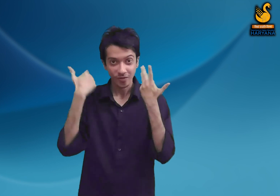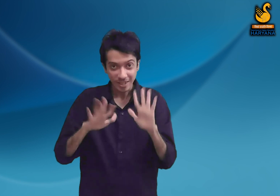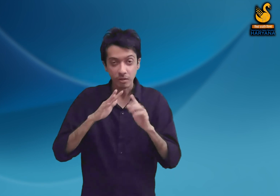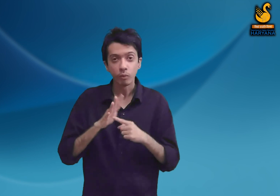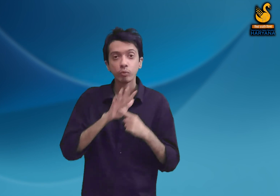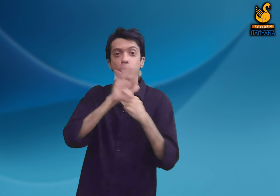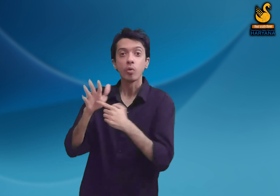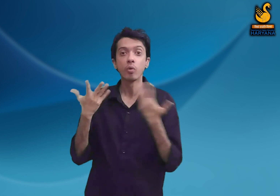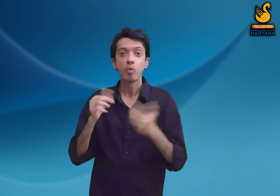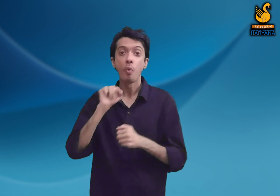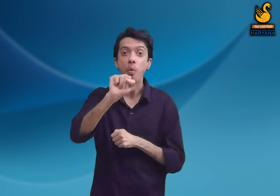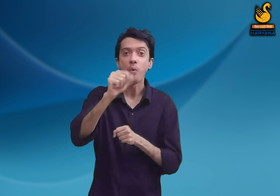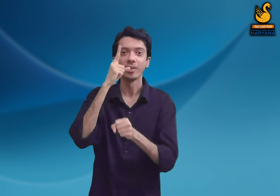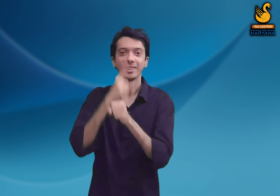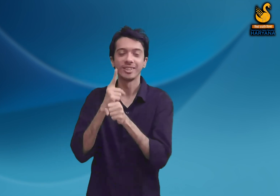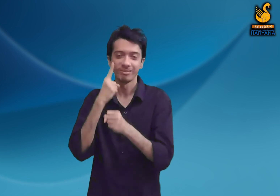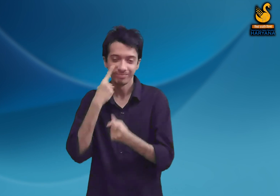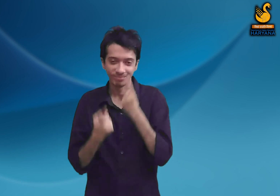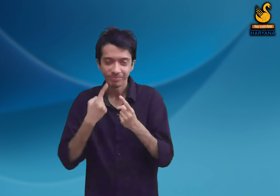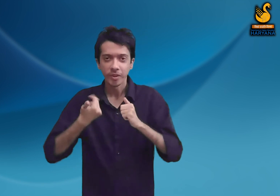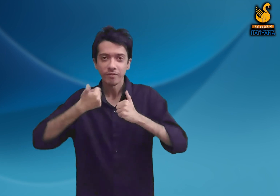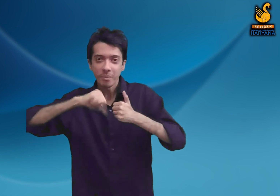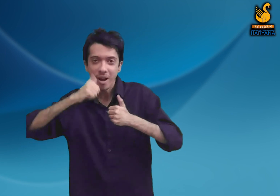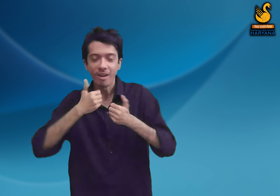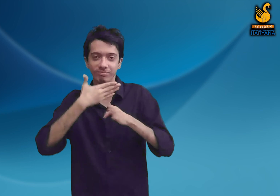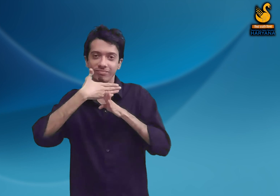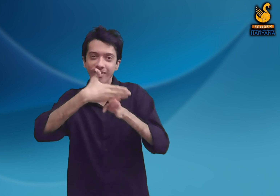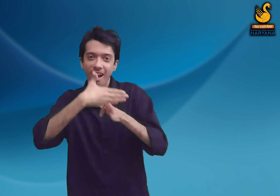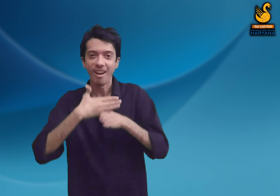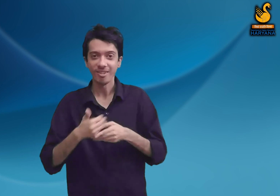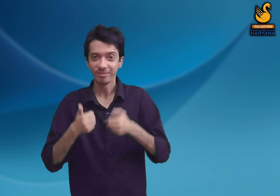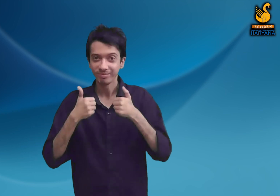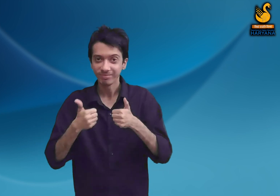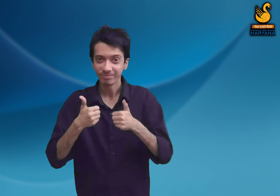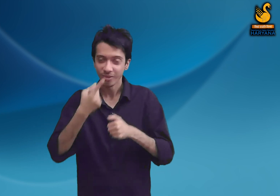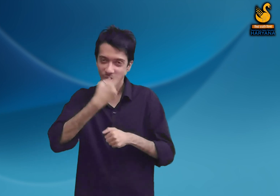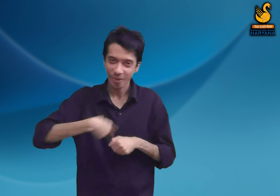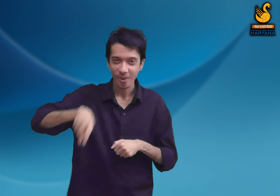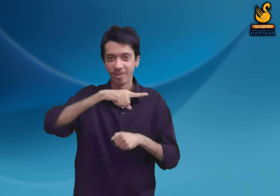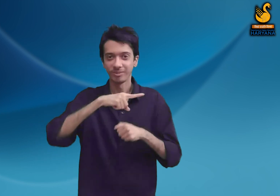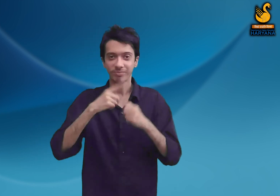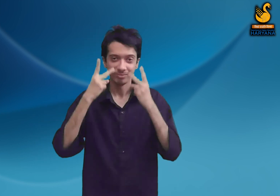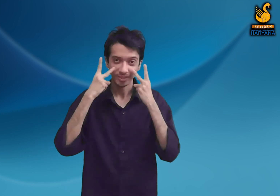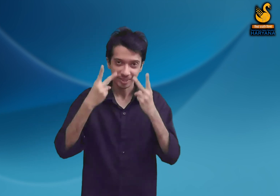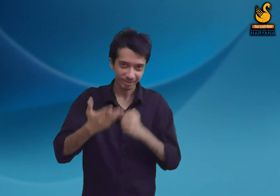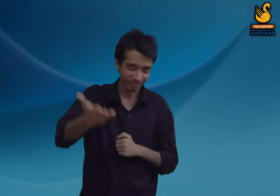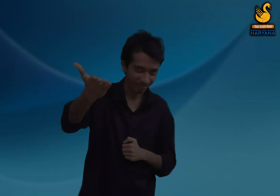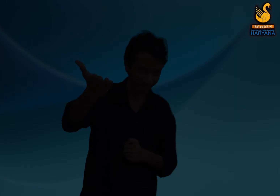And when you are done, you can discuss and share it with your teacher. Okay. So now take a look here.